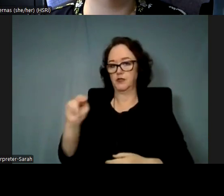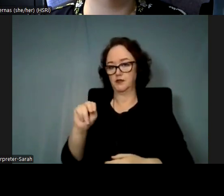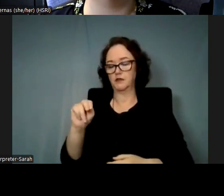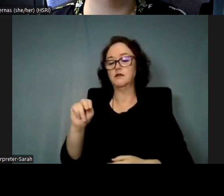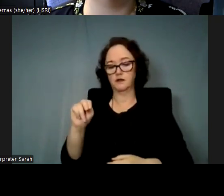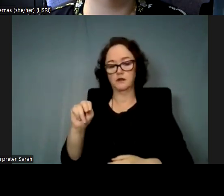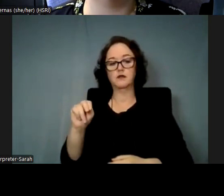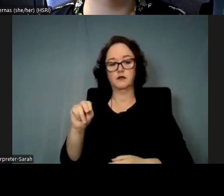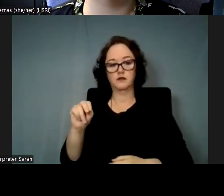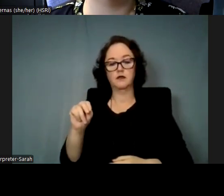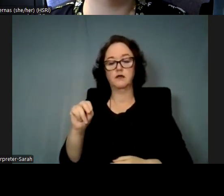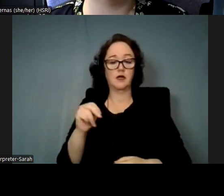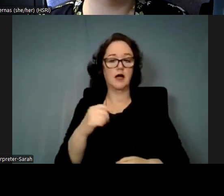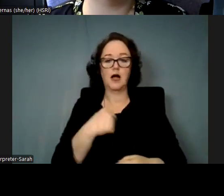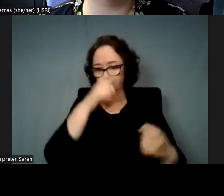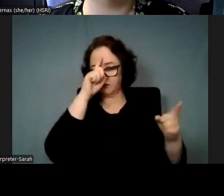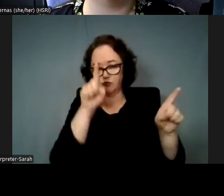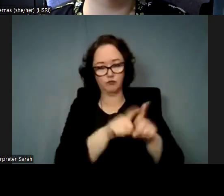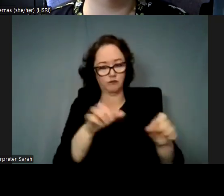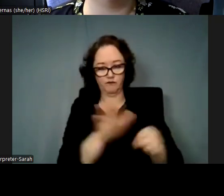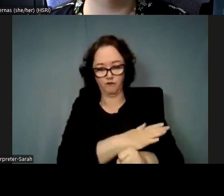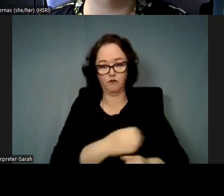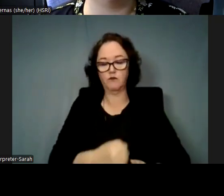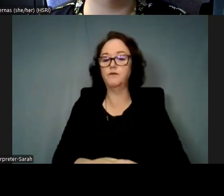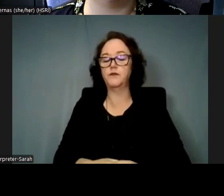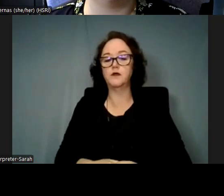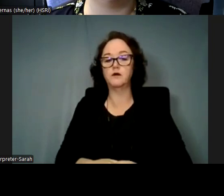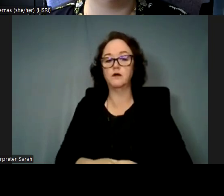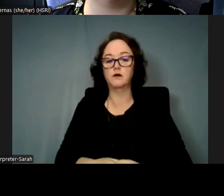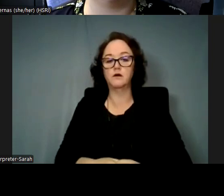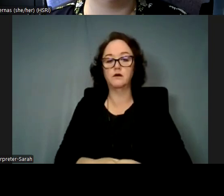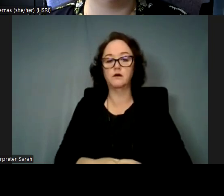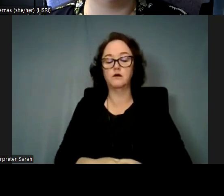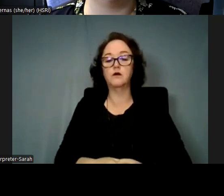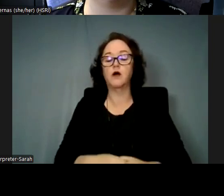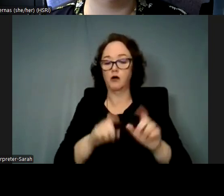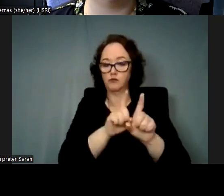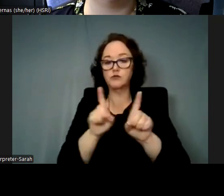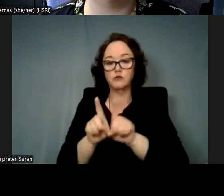said completely. But I would say also, look at the services your